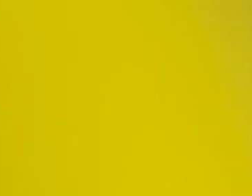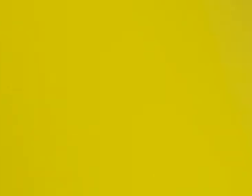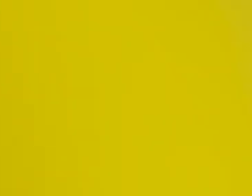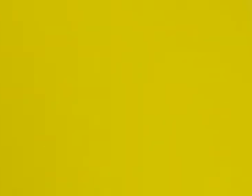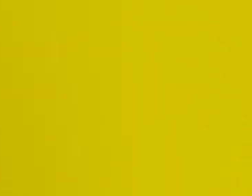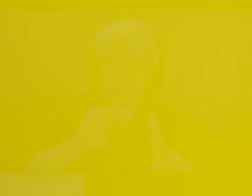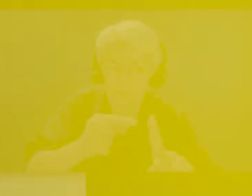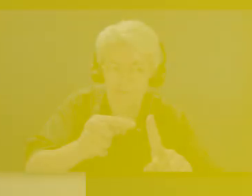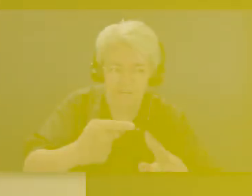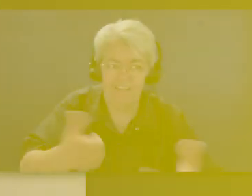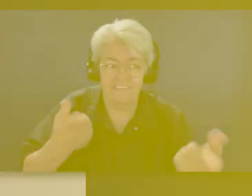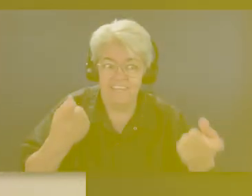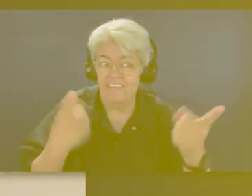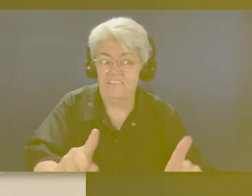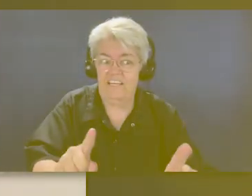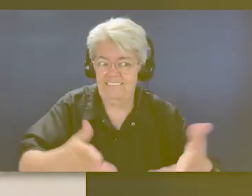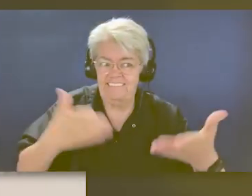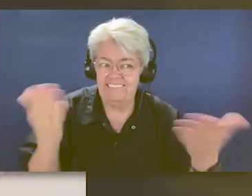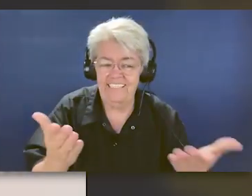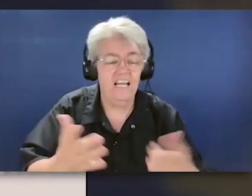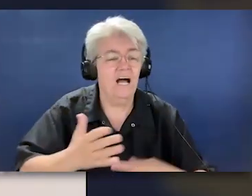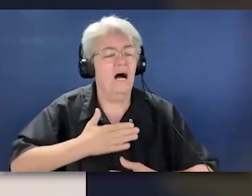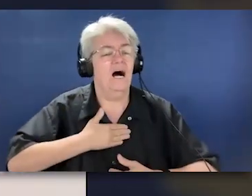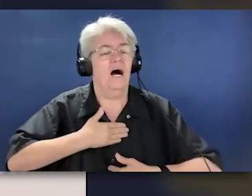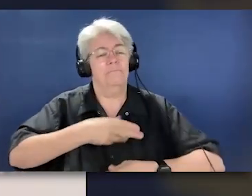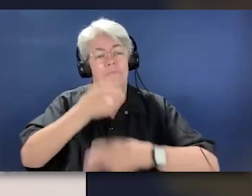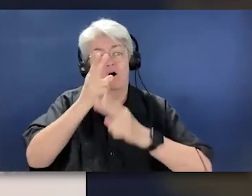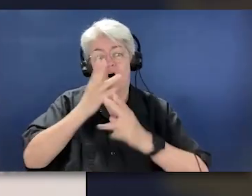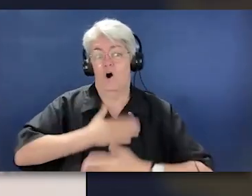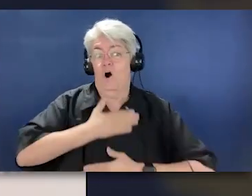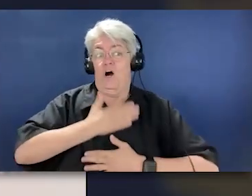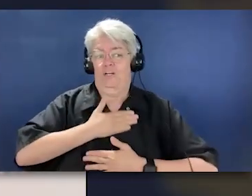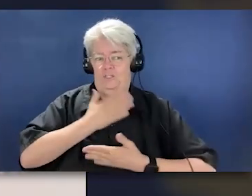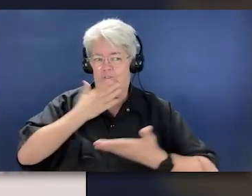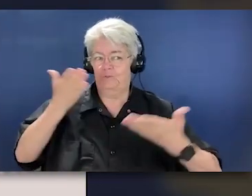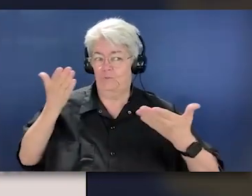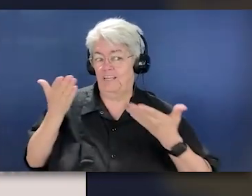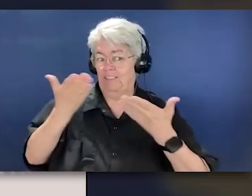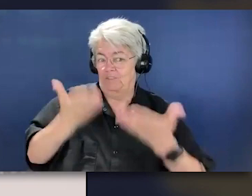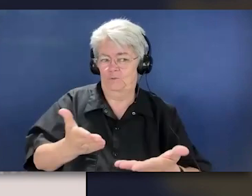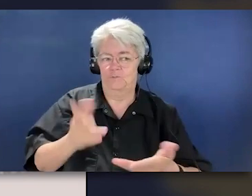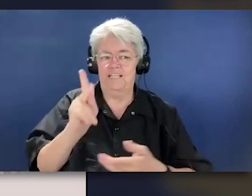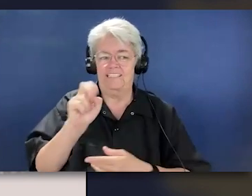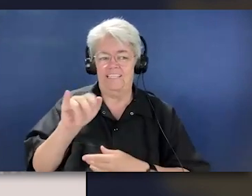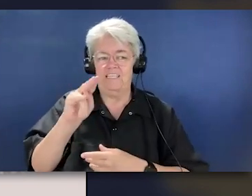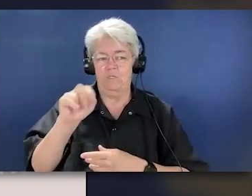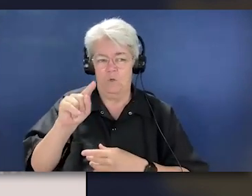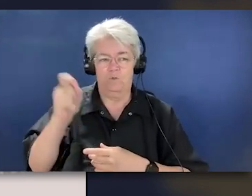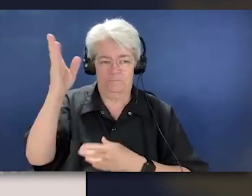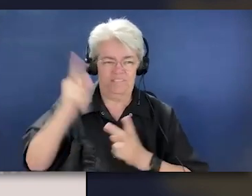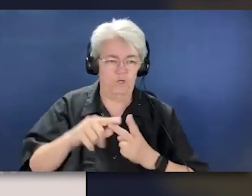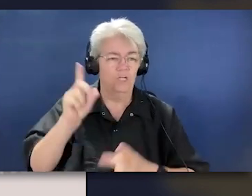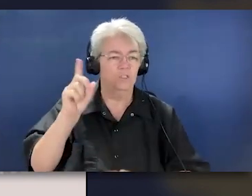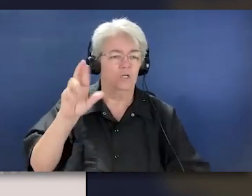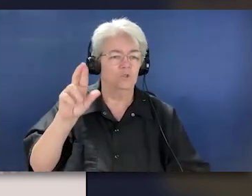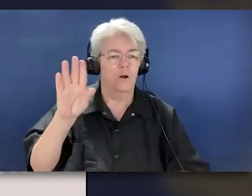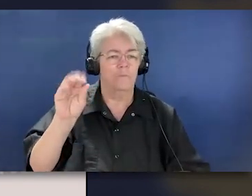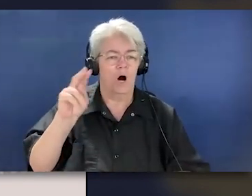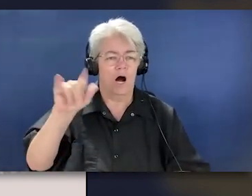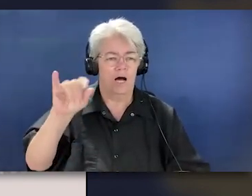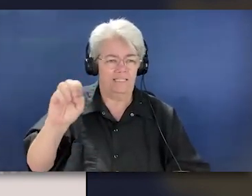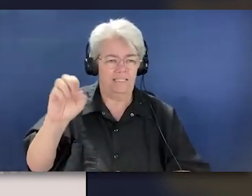It is my honor to introduce our keynote speaker, Dr. Bonnie Stewart. Dr. Stewart is an associate